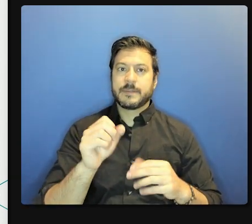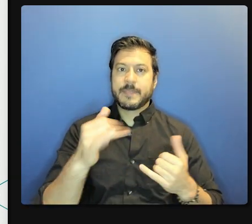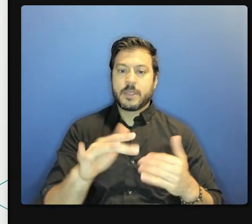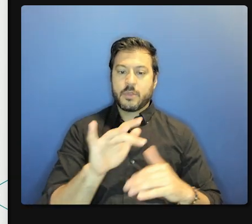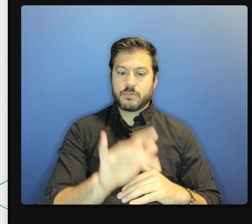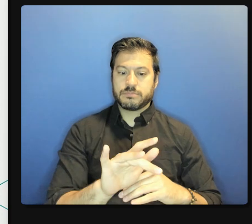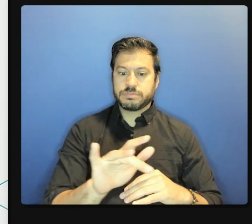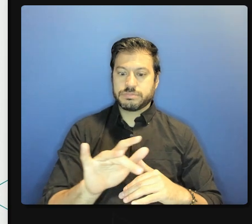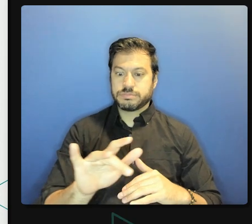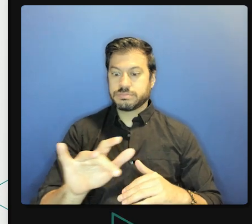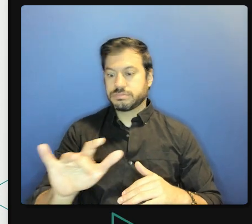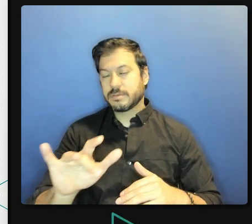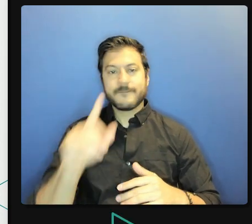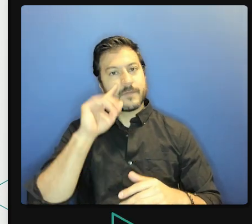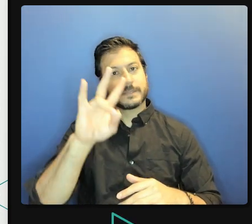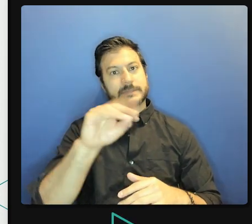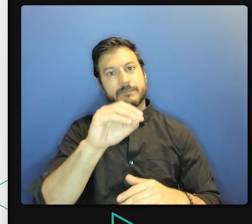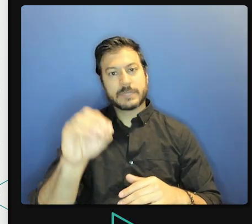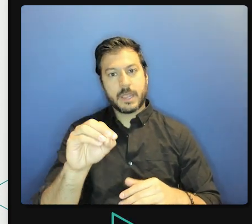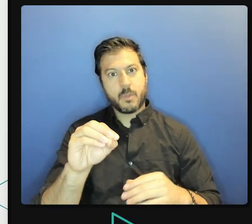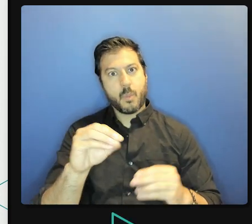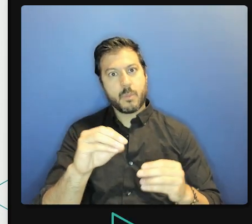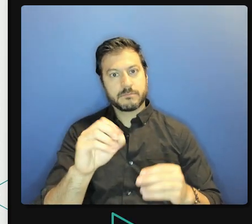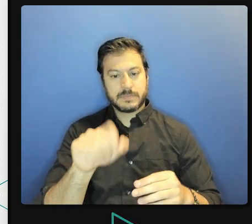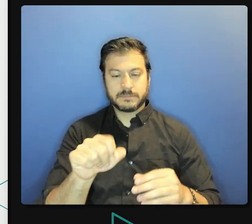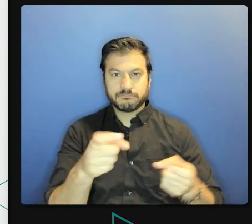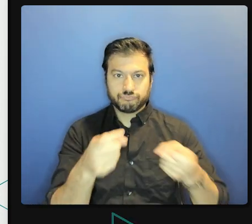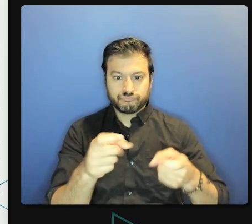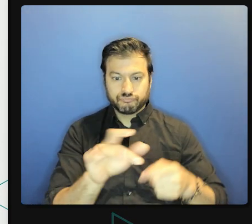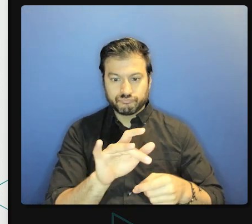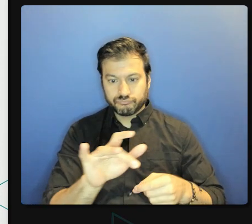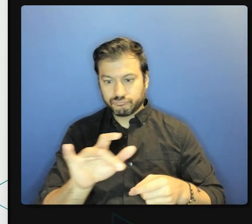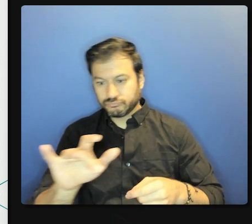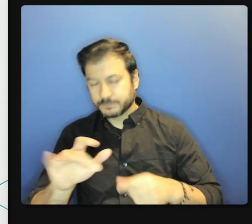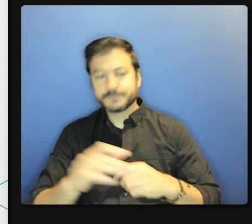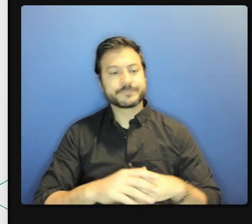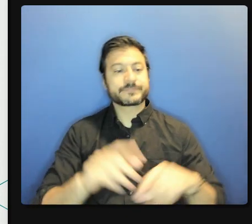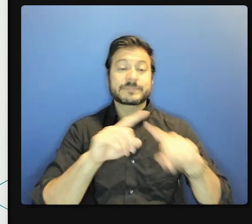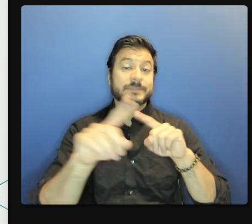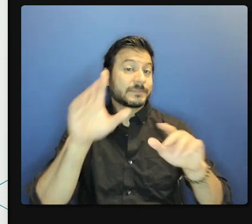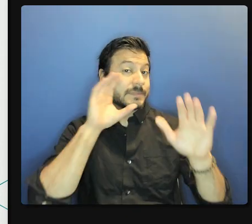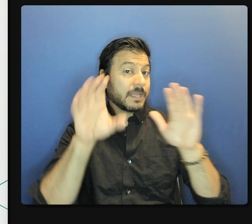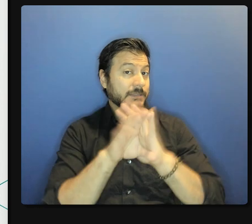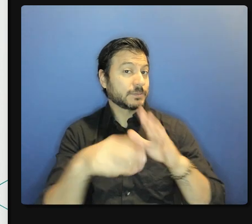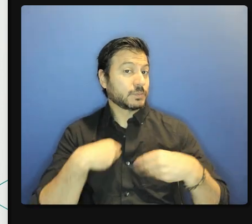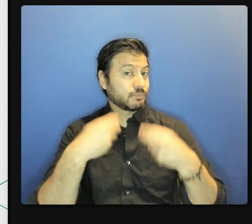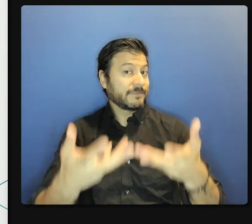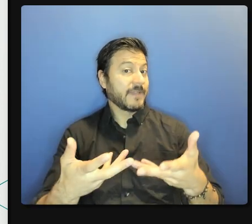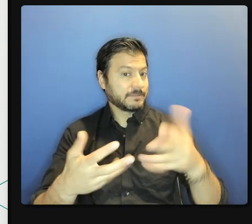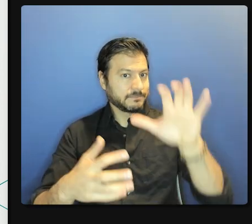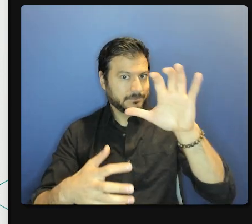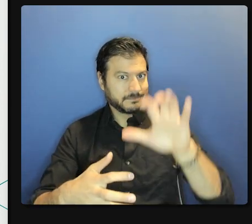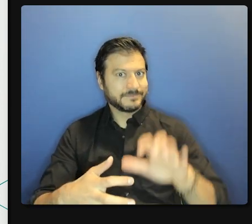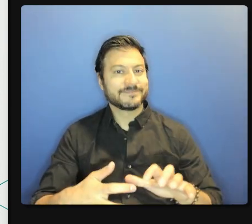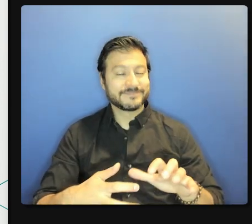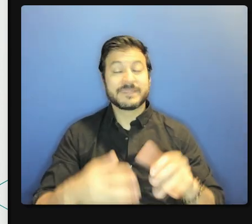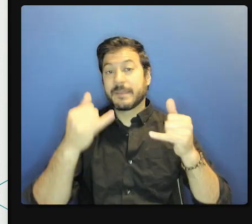you can simulate the player holding that trigger, say at 70 percent. Here are the icons we provide in the TAK.